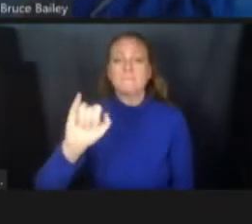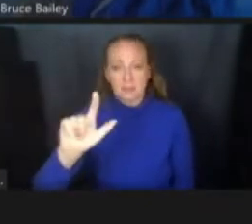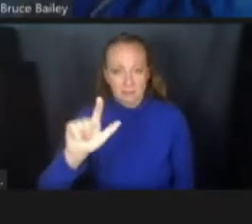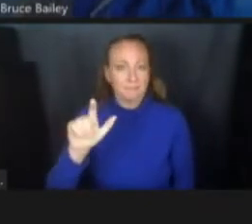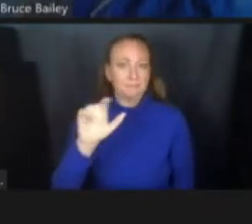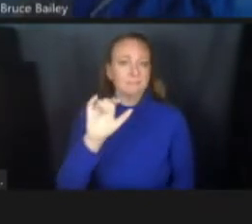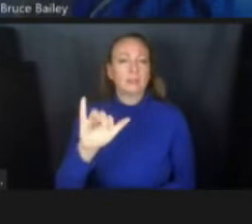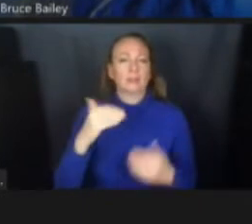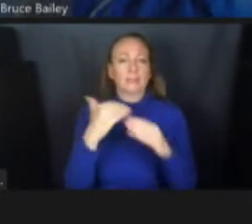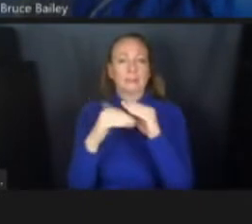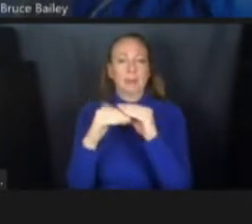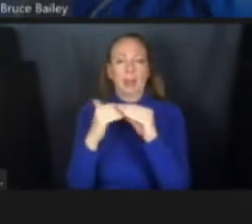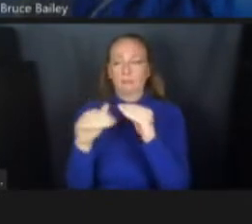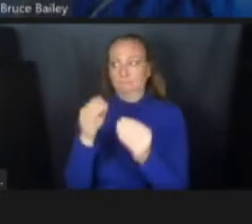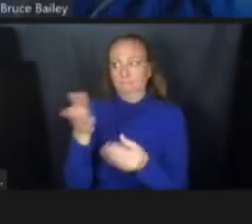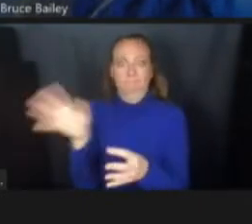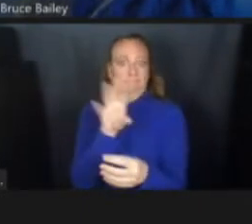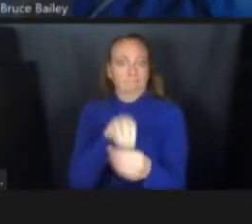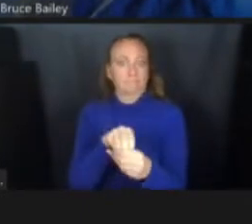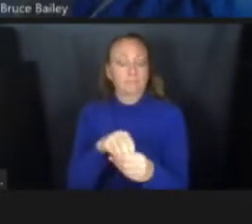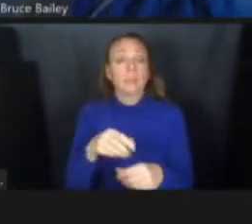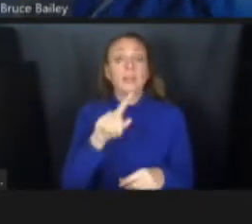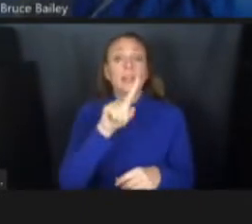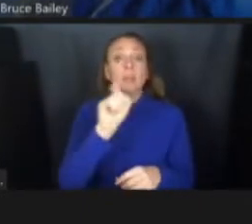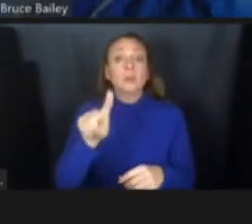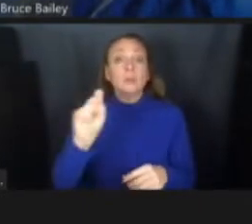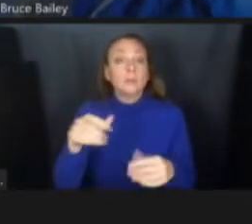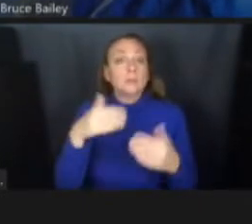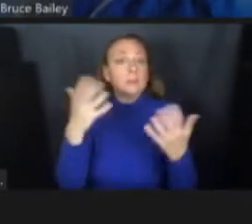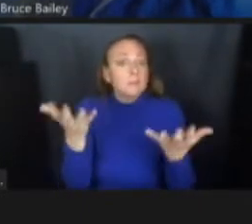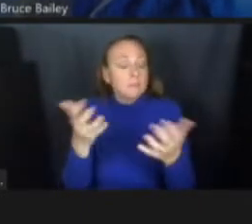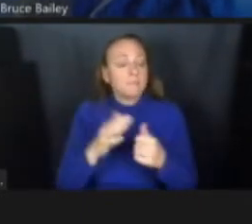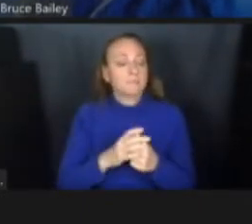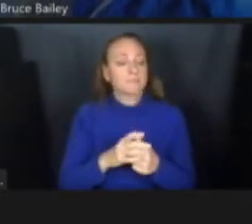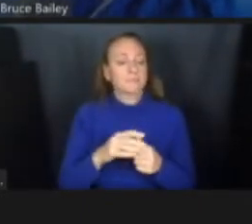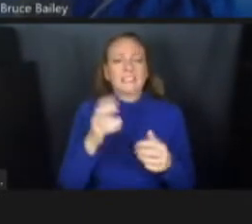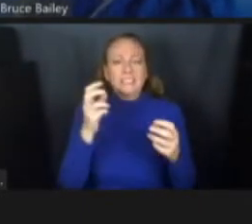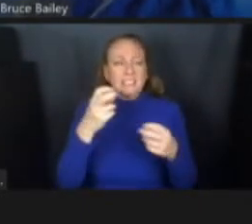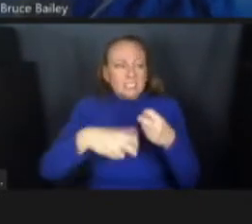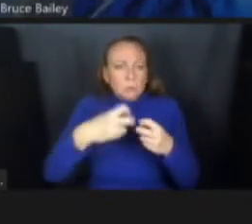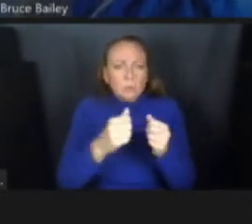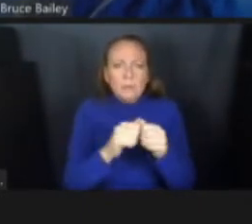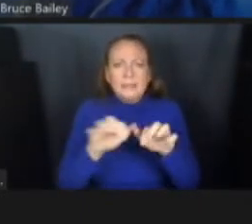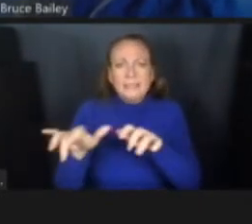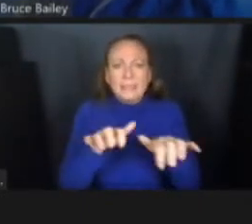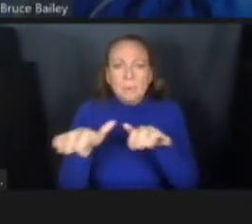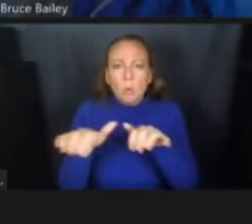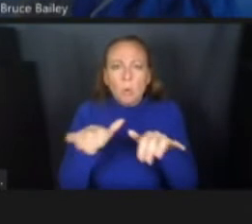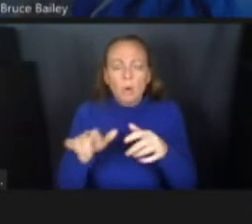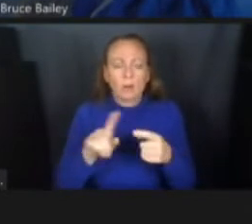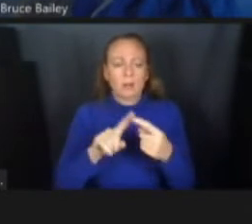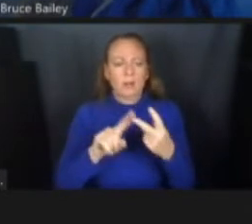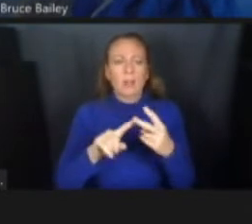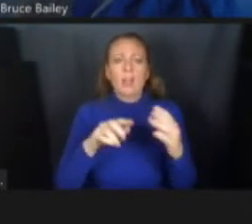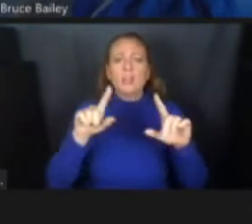were related to questions about navigation in Teams by keyboard and screen reader users. Screen share accessibility,